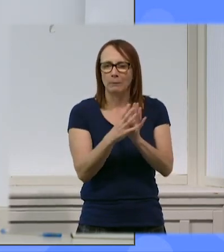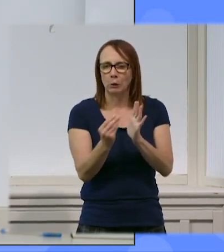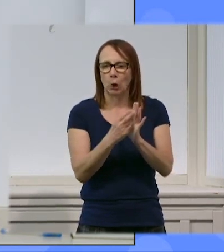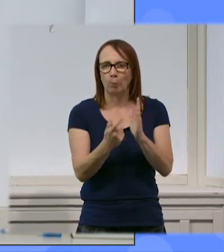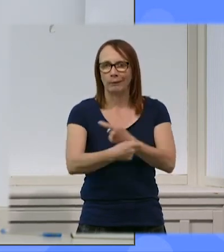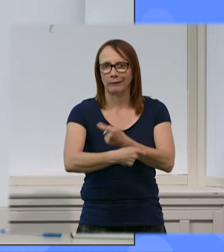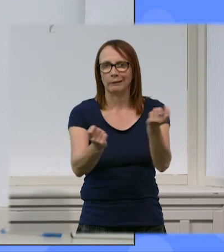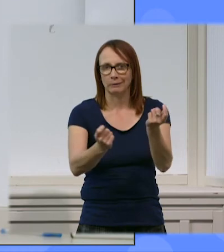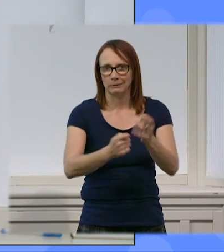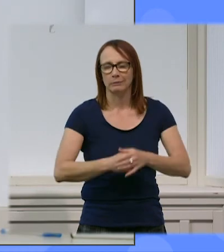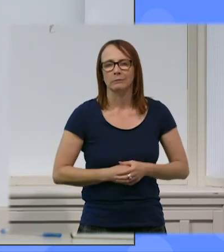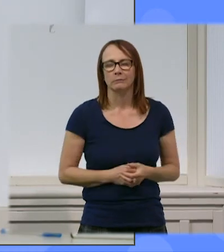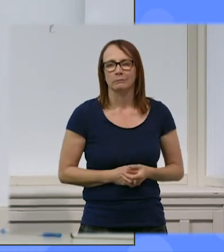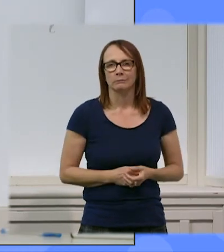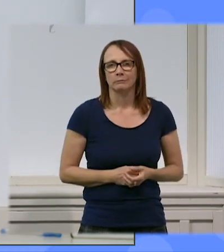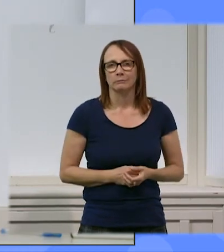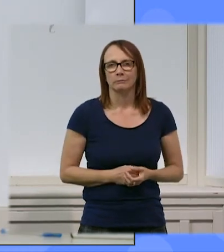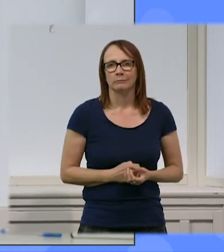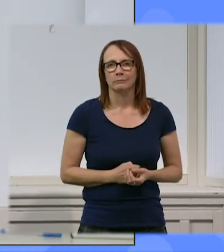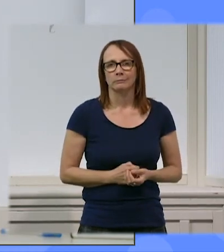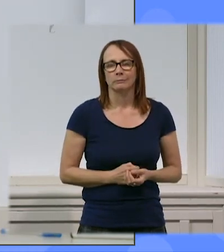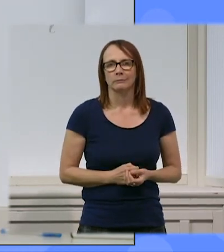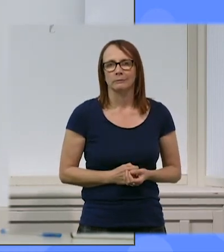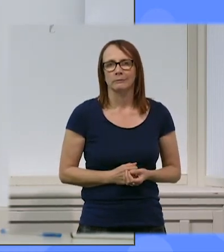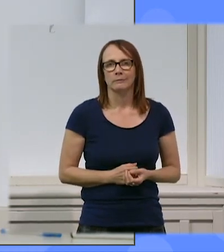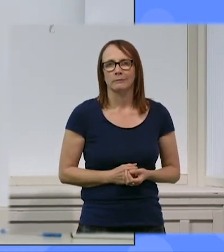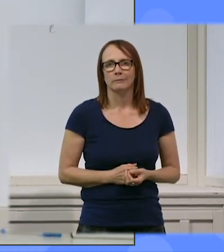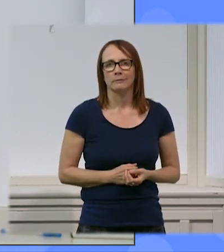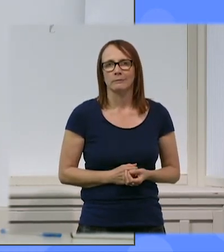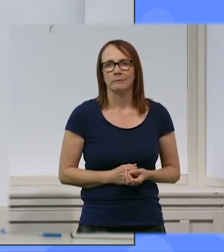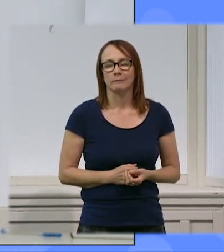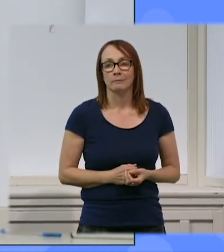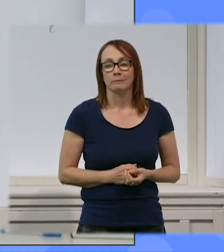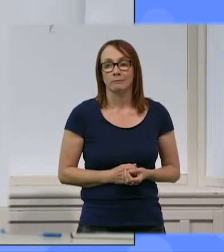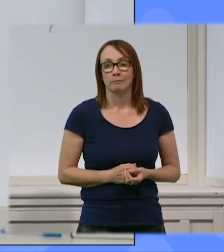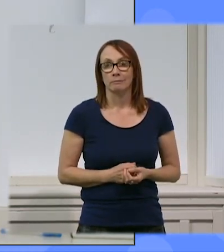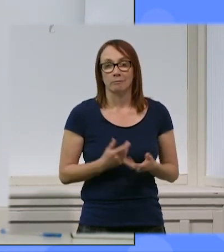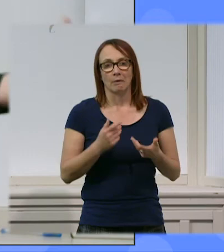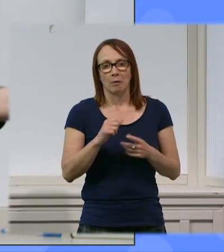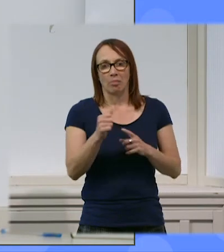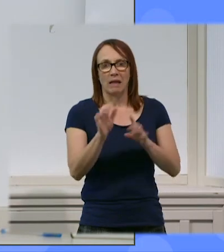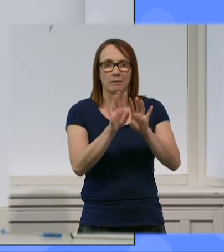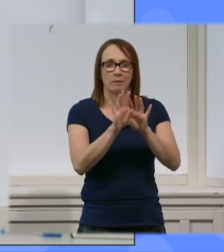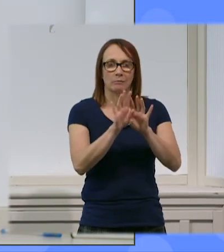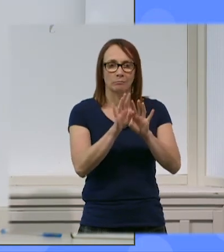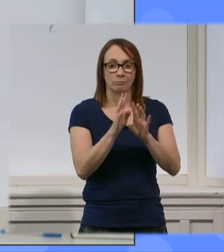when we go back into the other room so after that there'll be a panel discussion and which I'll chair after we've heard the three pitches there'll